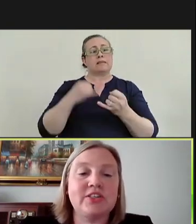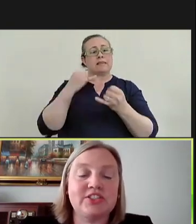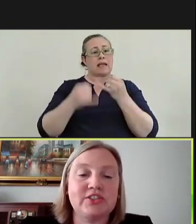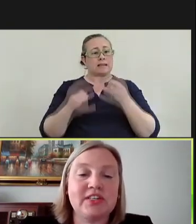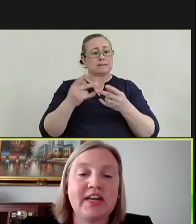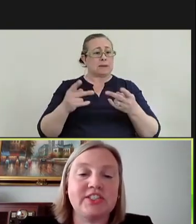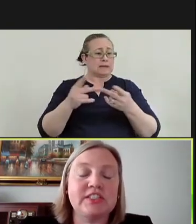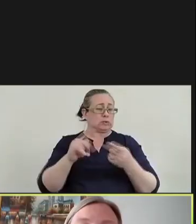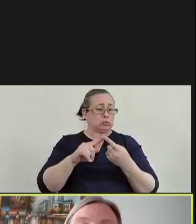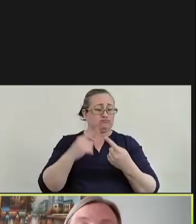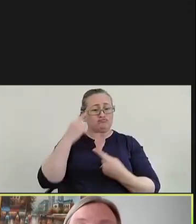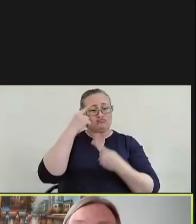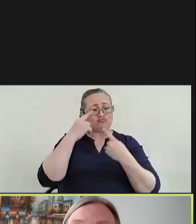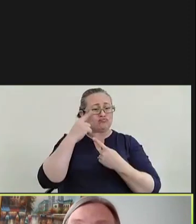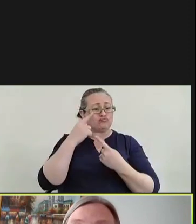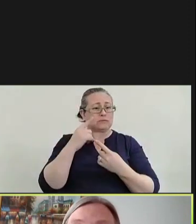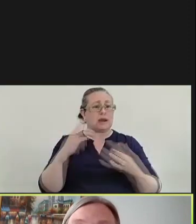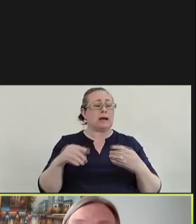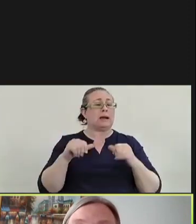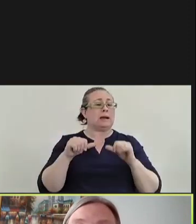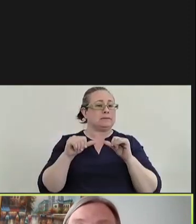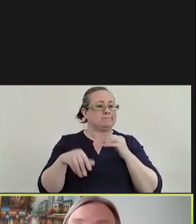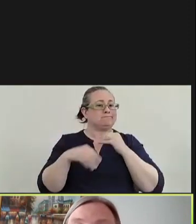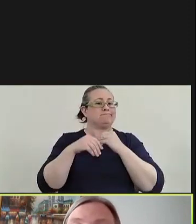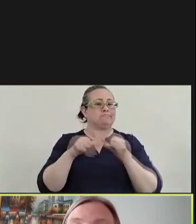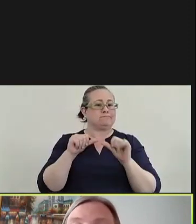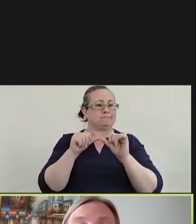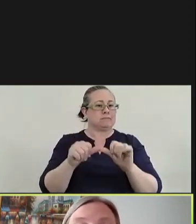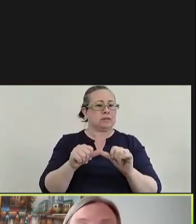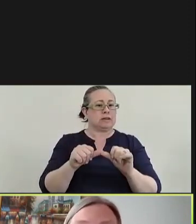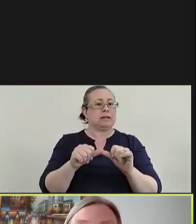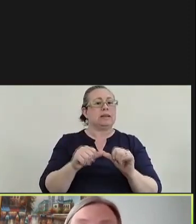additional connections between the long-term care and immunization communities -- for example,